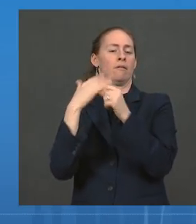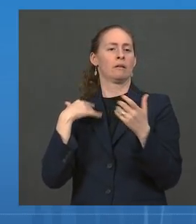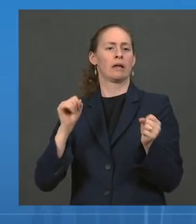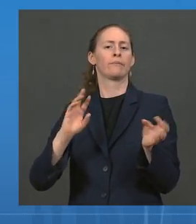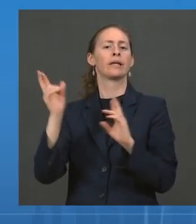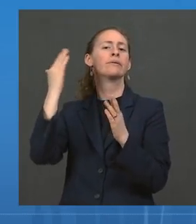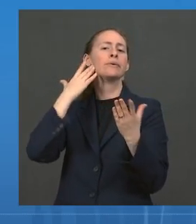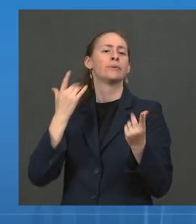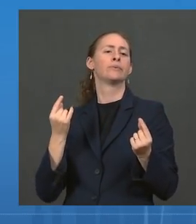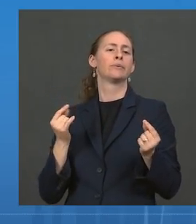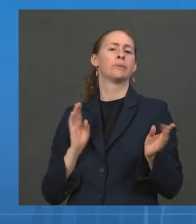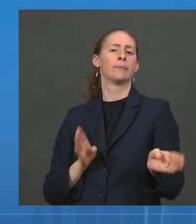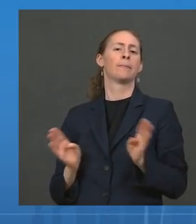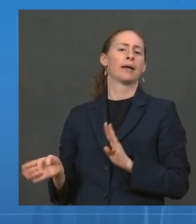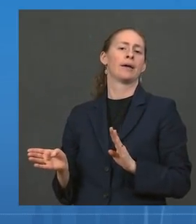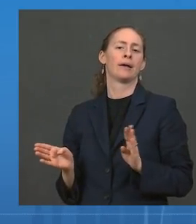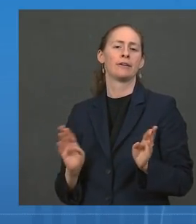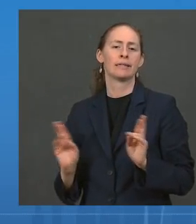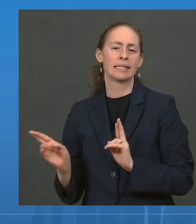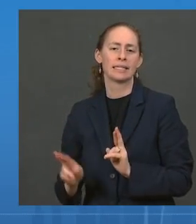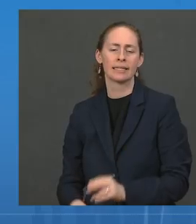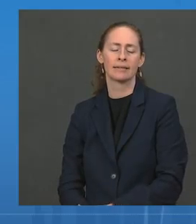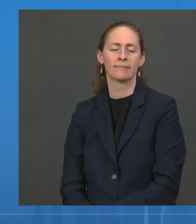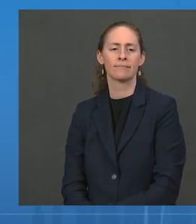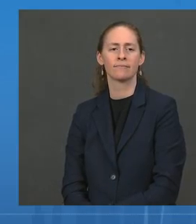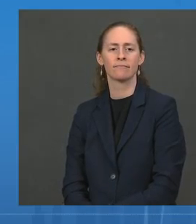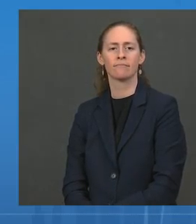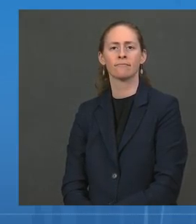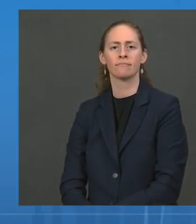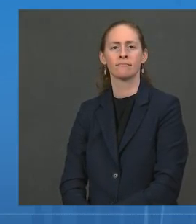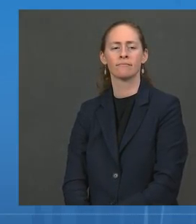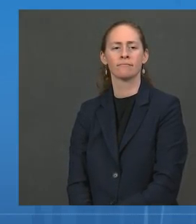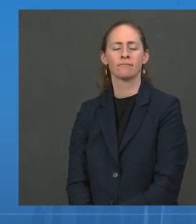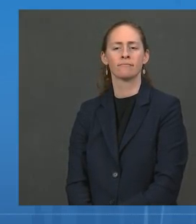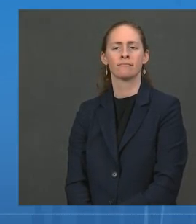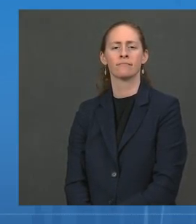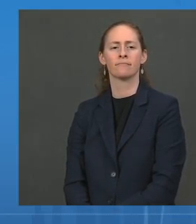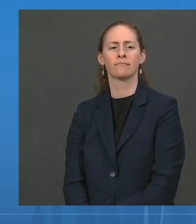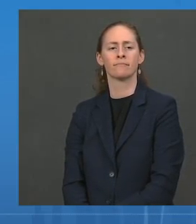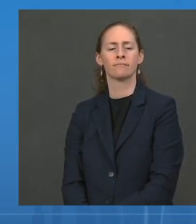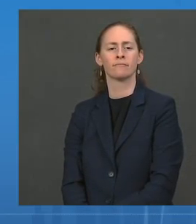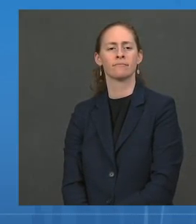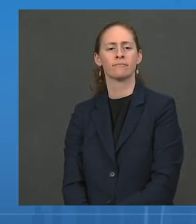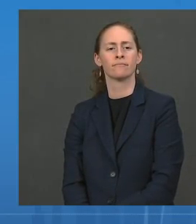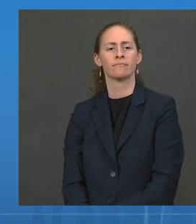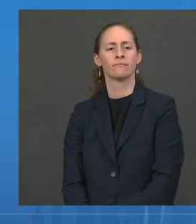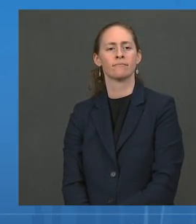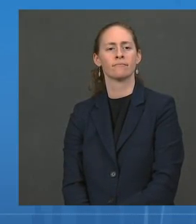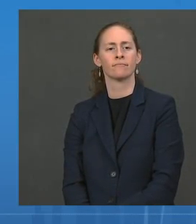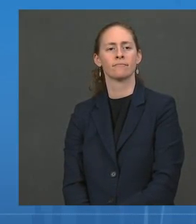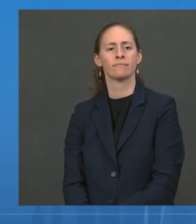The companies that you mentioned are companies that currently produce mRNA vaccine,